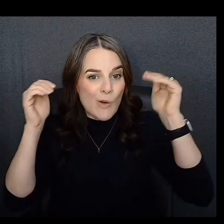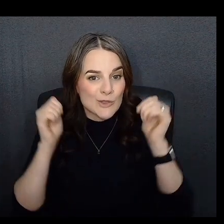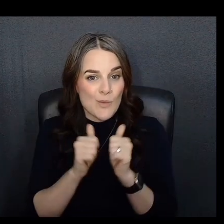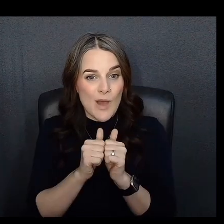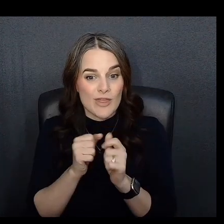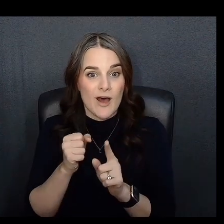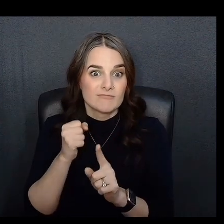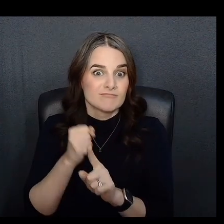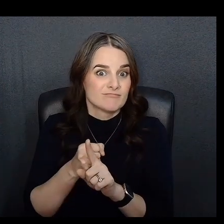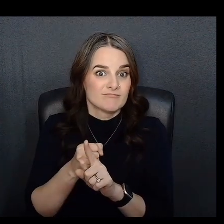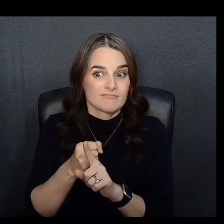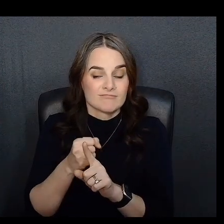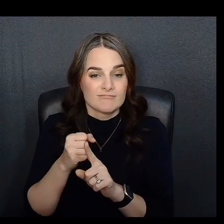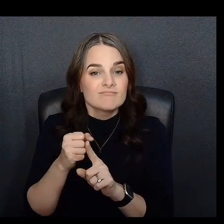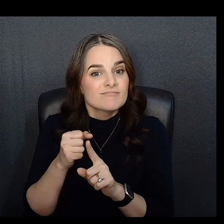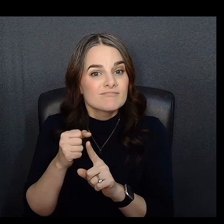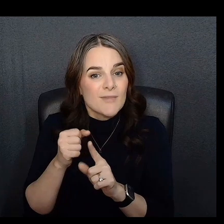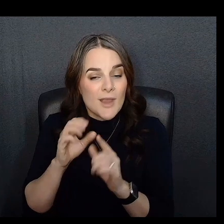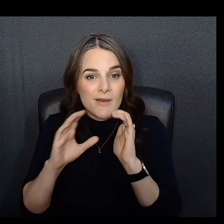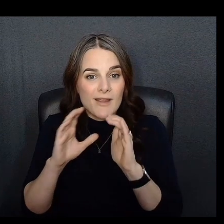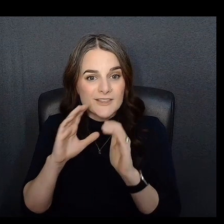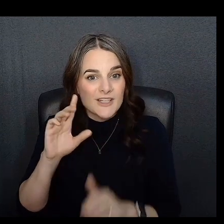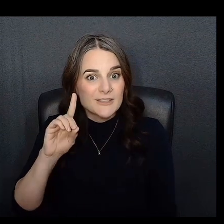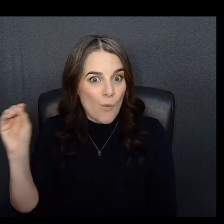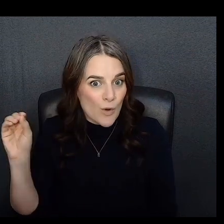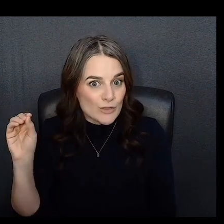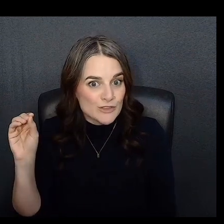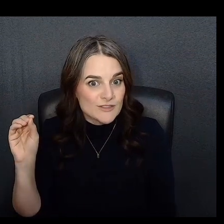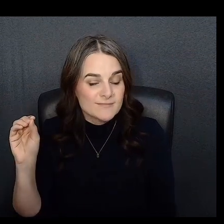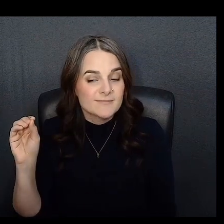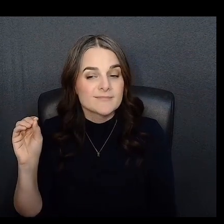So sometimes when folks maybe experience a traumatic brain